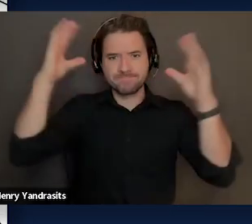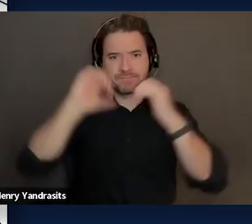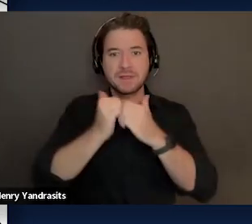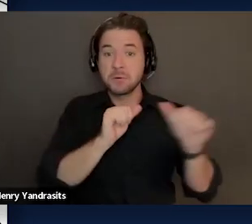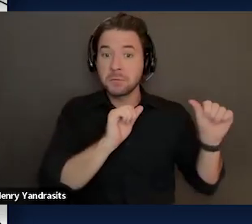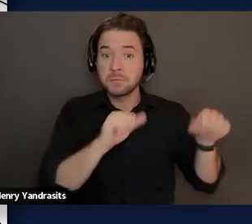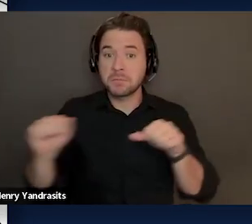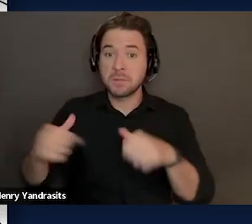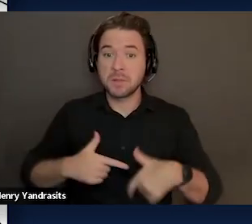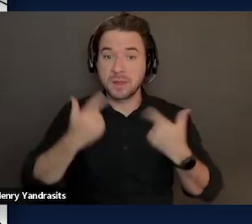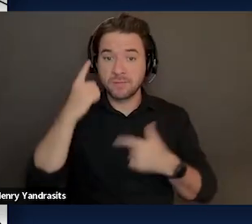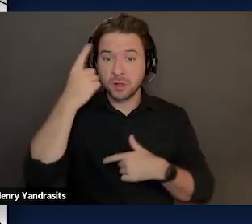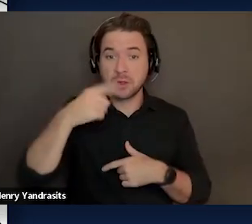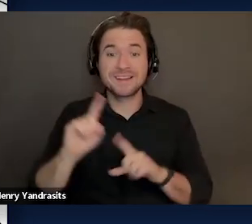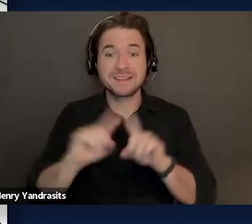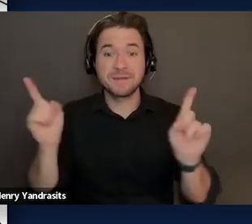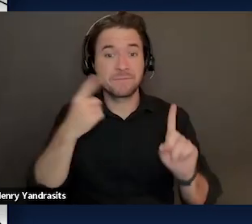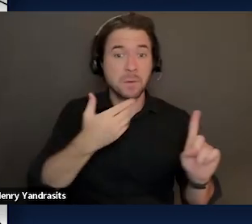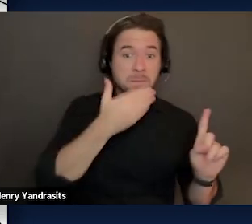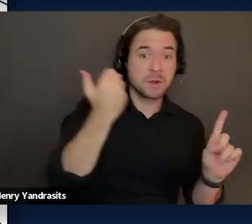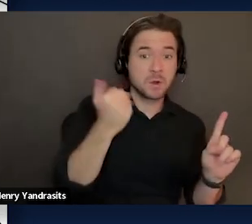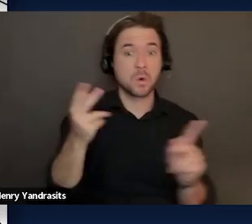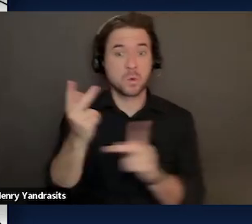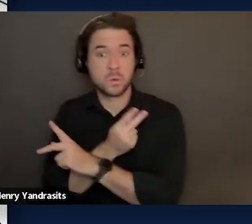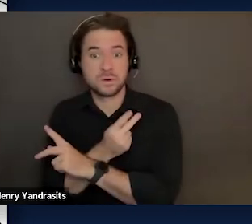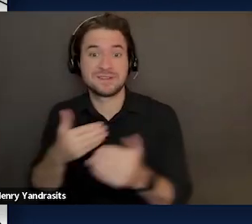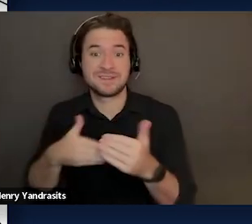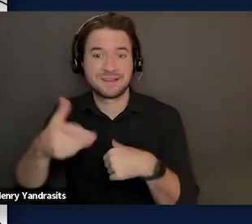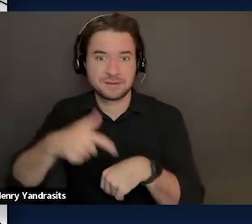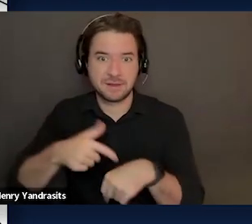For better or for worse, the next time around, and perhaps we're living that next time around.